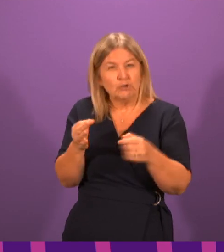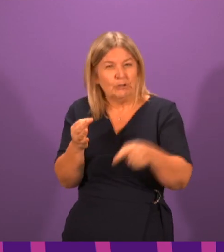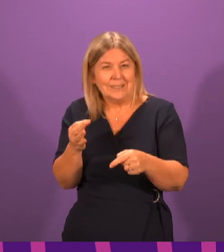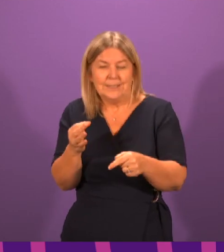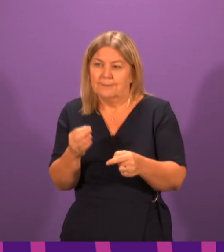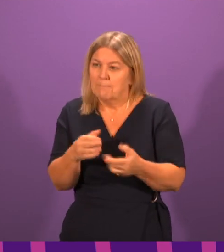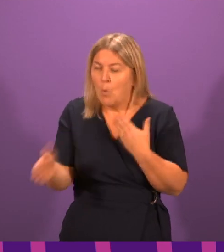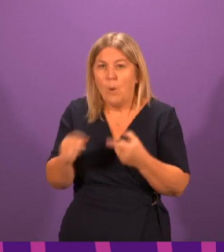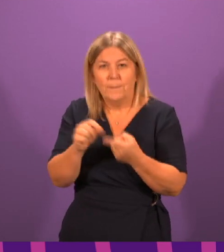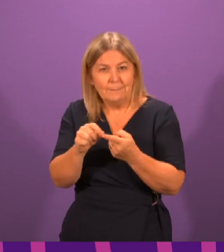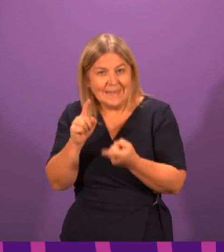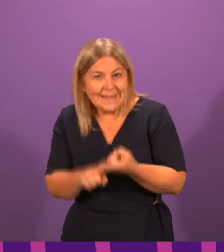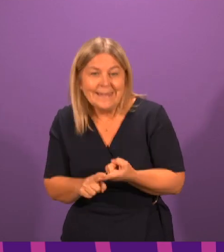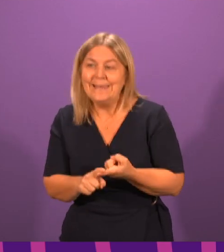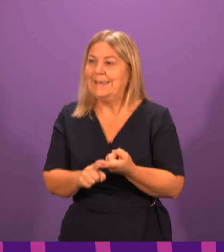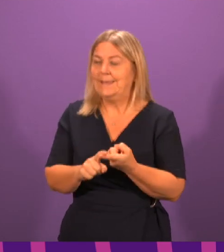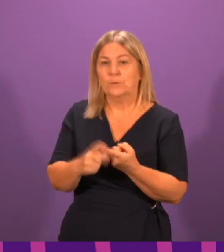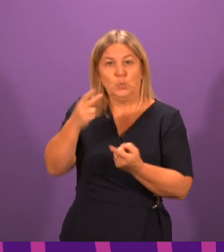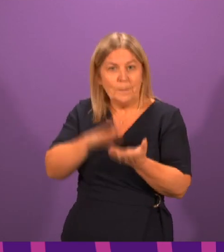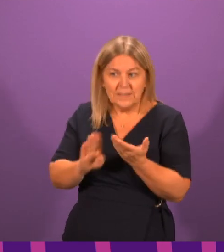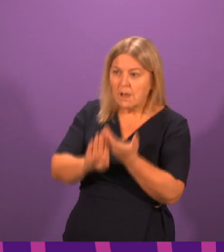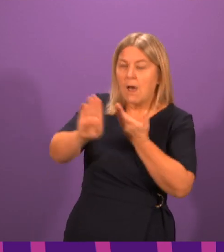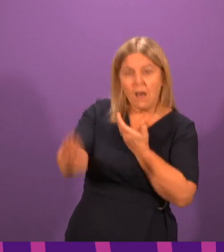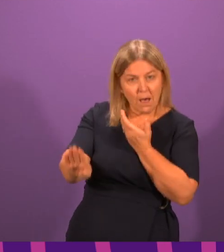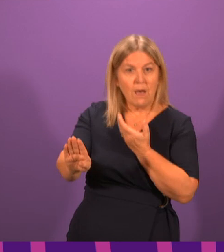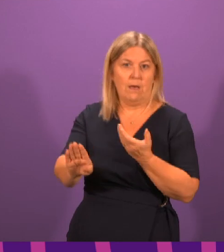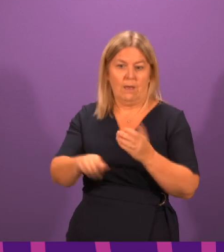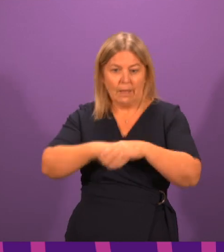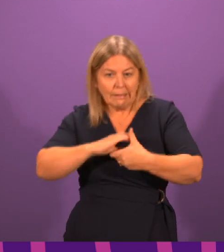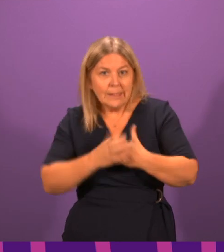personal protective equipment, physical distancing and enhanced cleaning, all of which inevitably